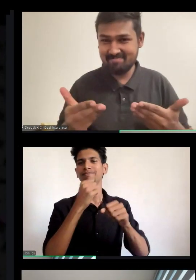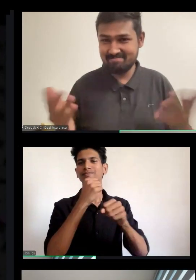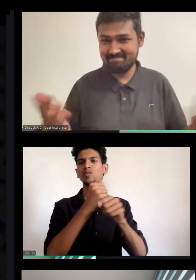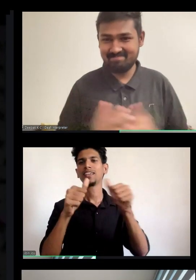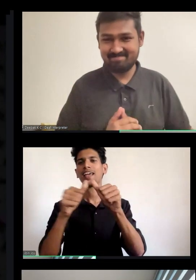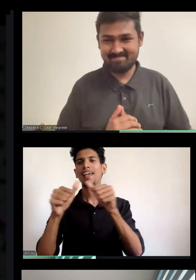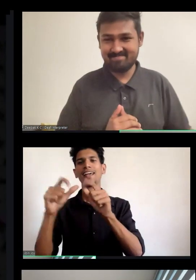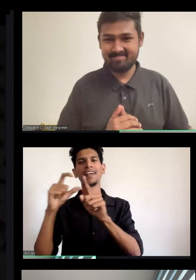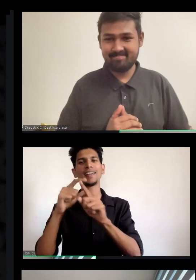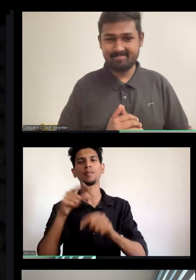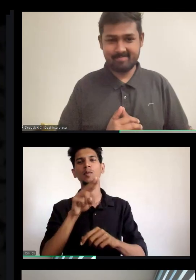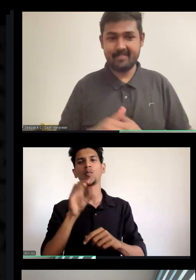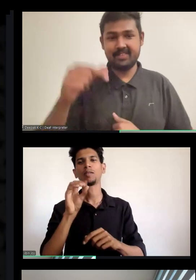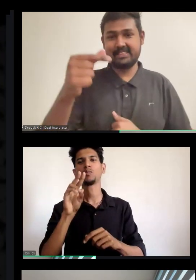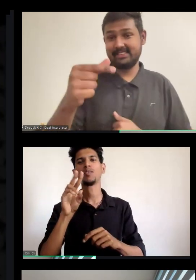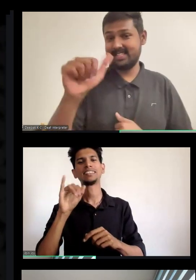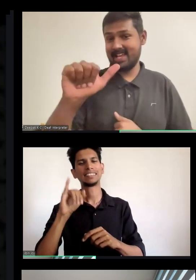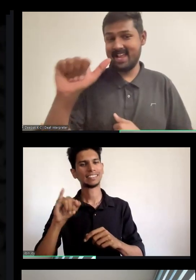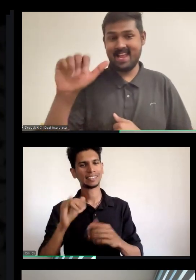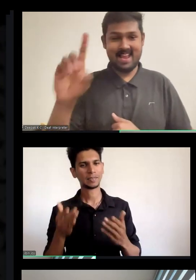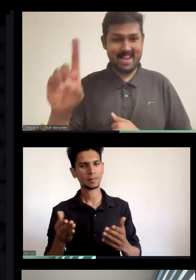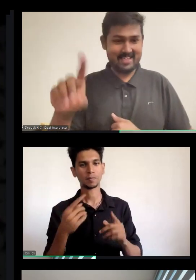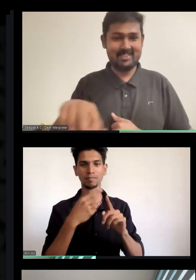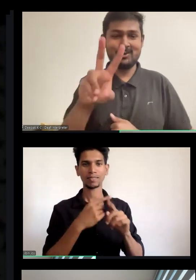I'm Sambhavi Chandrashekar. I'm from Toronto in Canada.